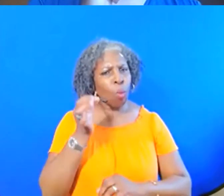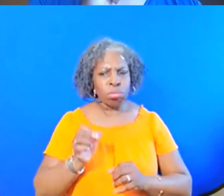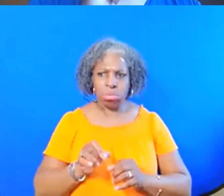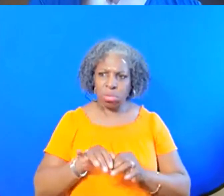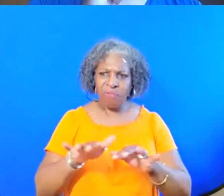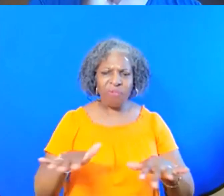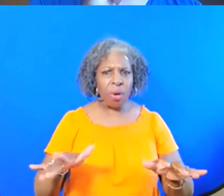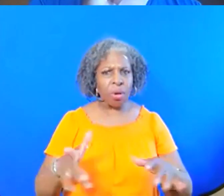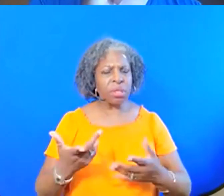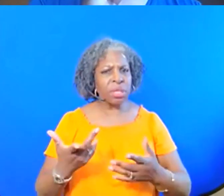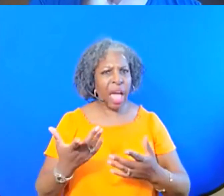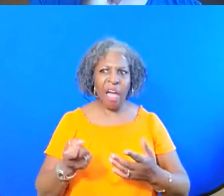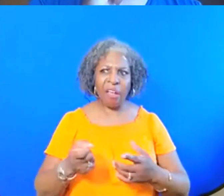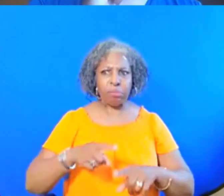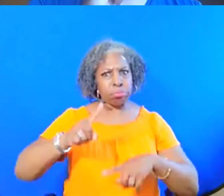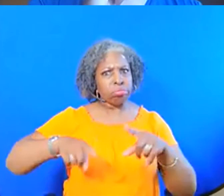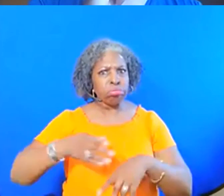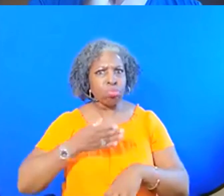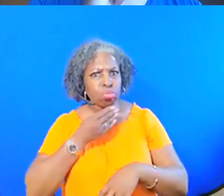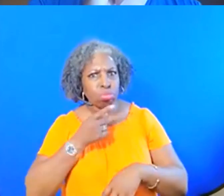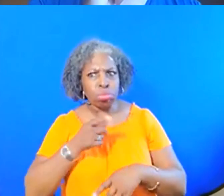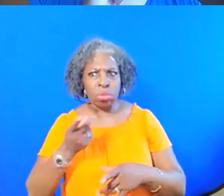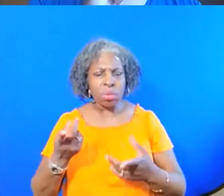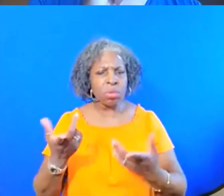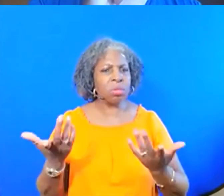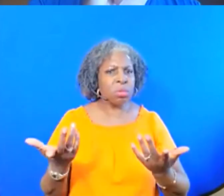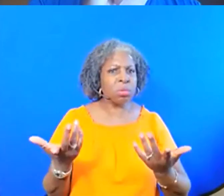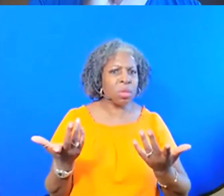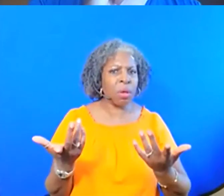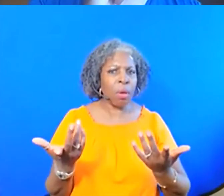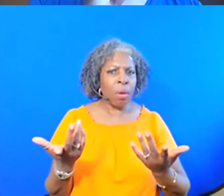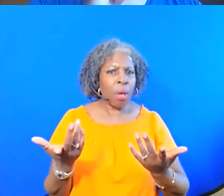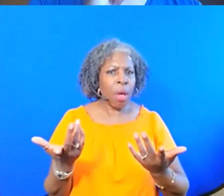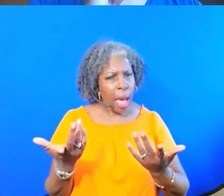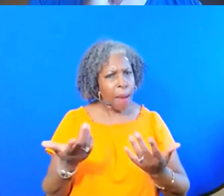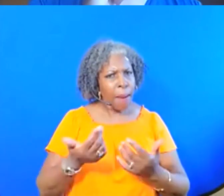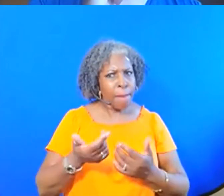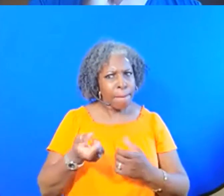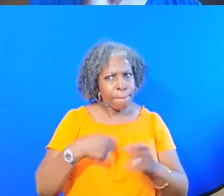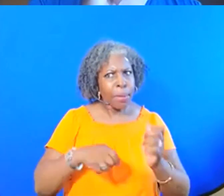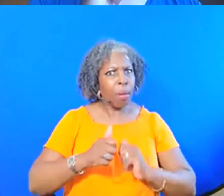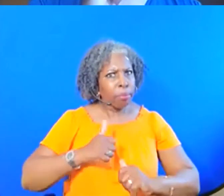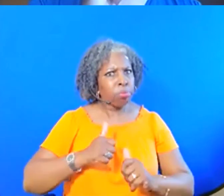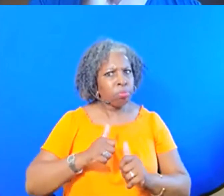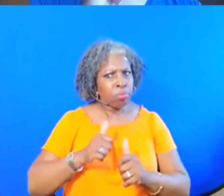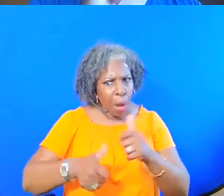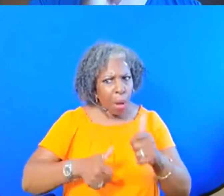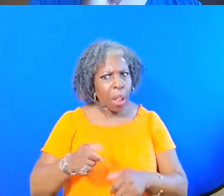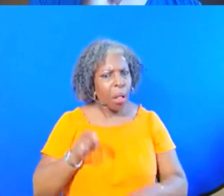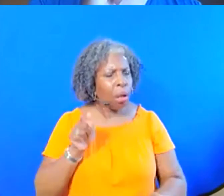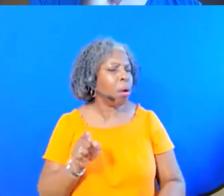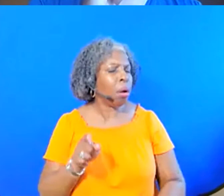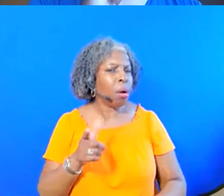and have it be like, completely popular. And so, I think that's what fuelled a